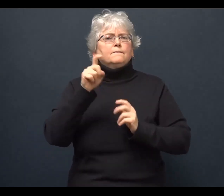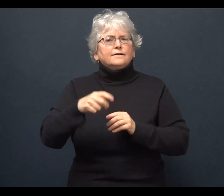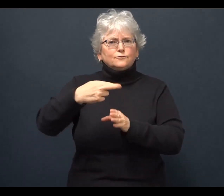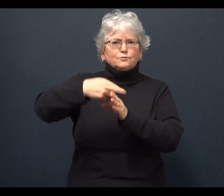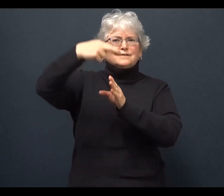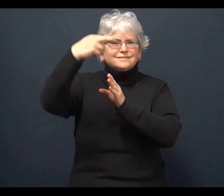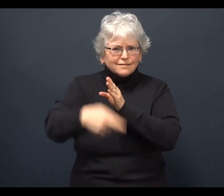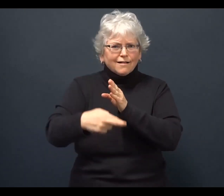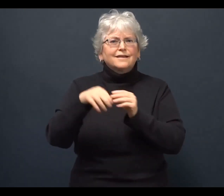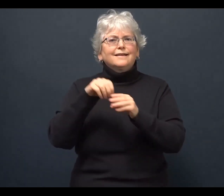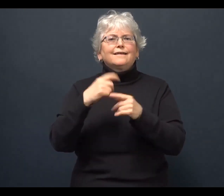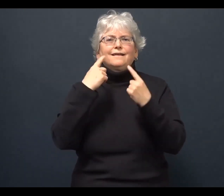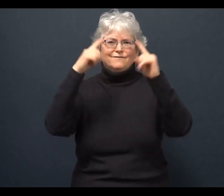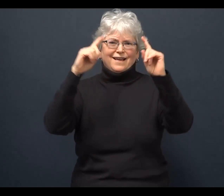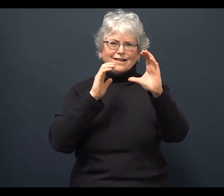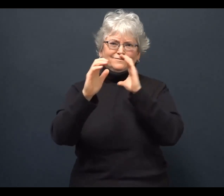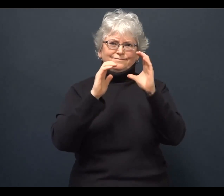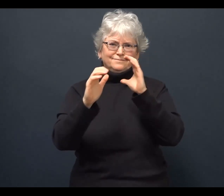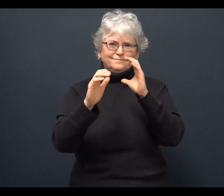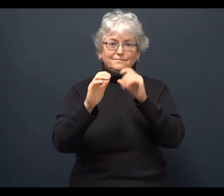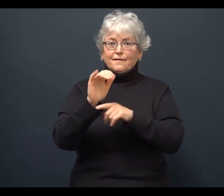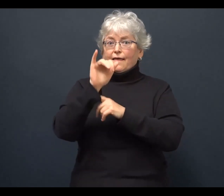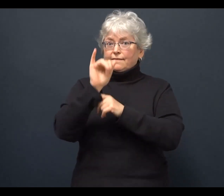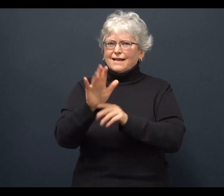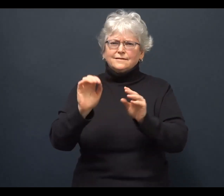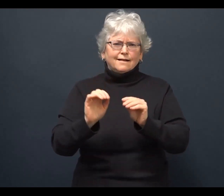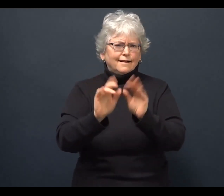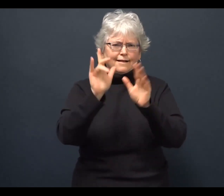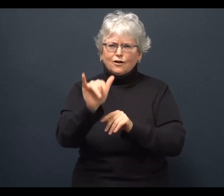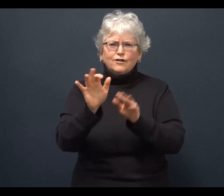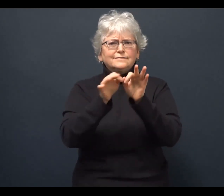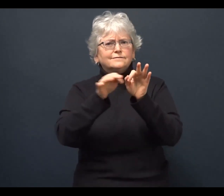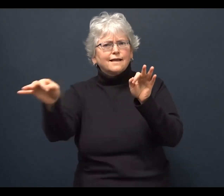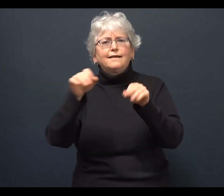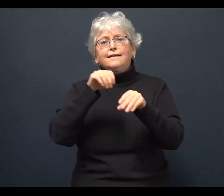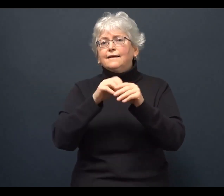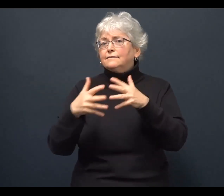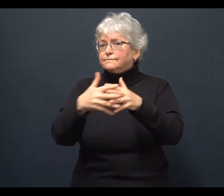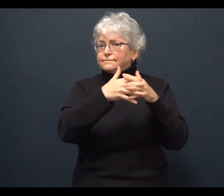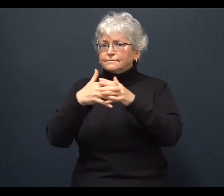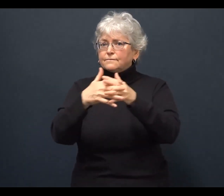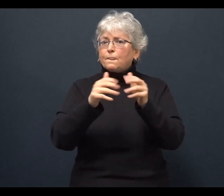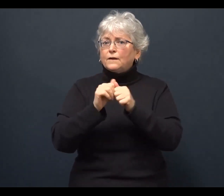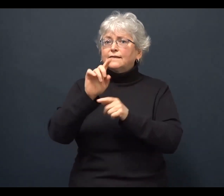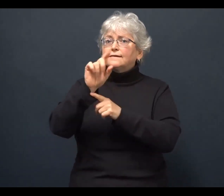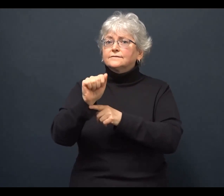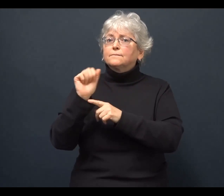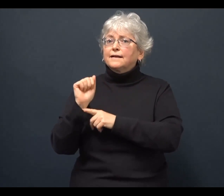must result in effective communication that is clearly stated in the Americans with Disabilities